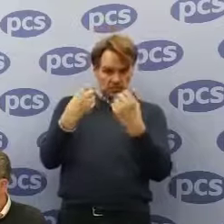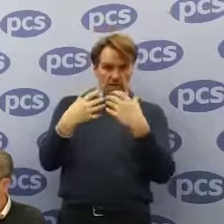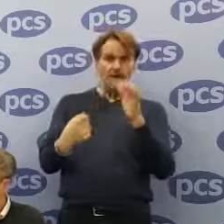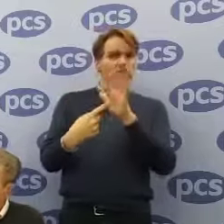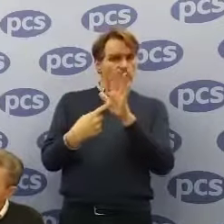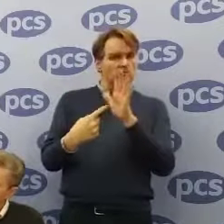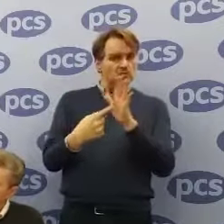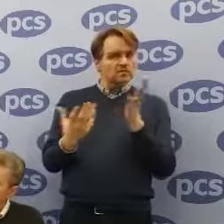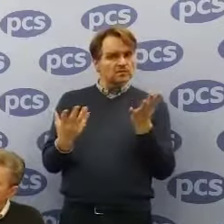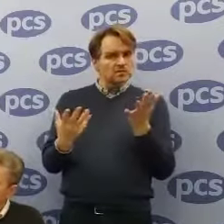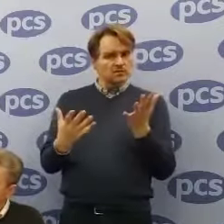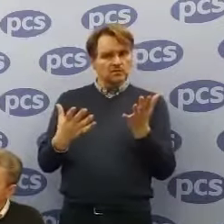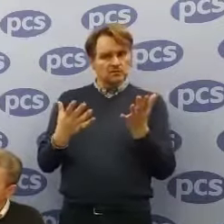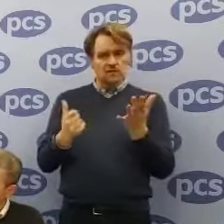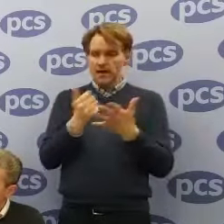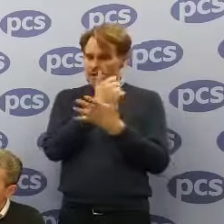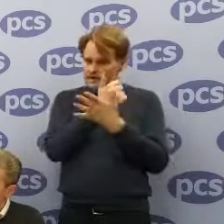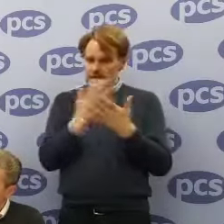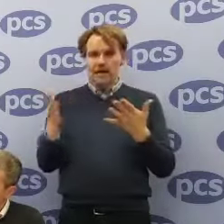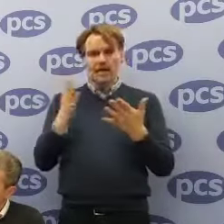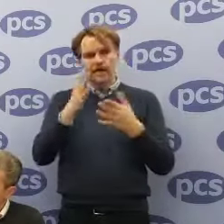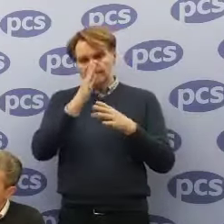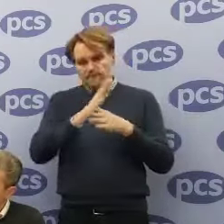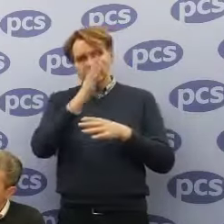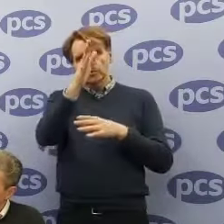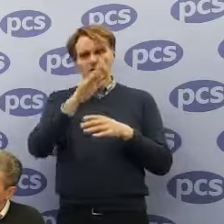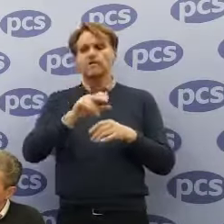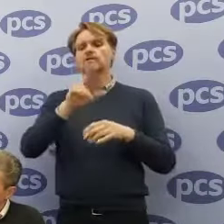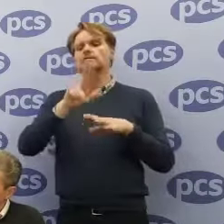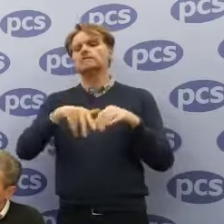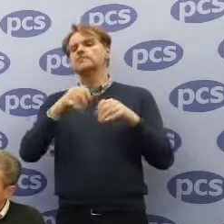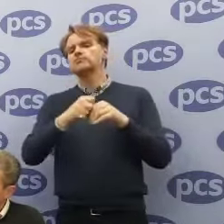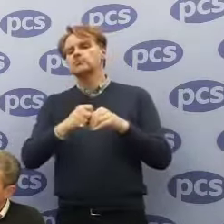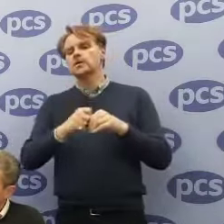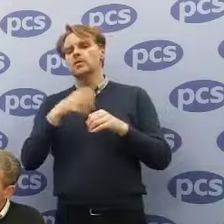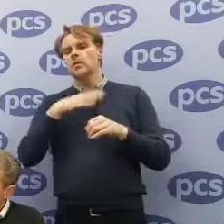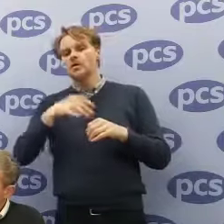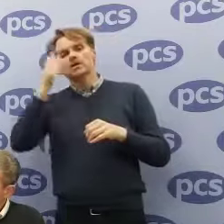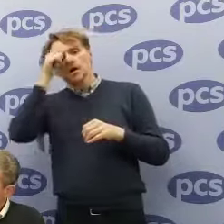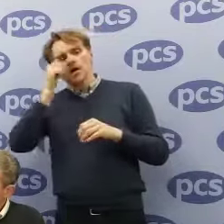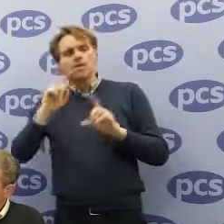fairly clear steer to the NEC around what people are saying. Make sure that